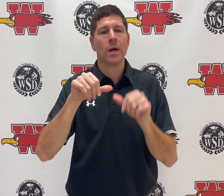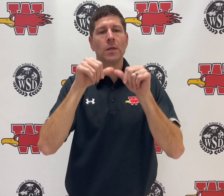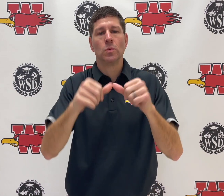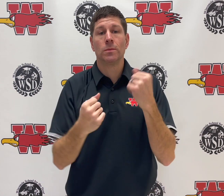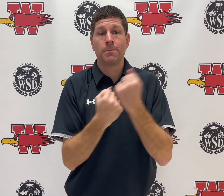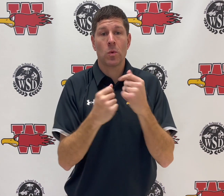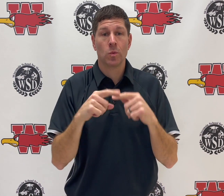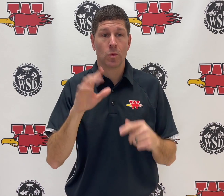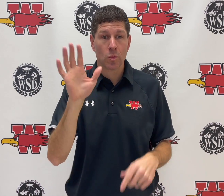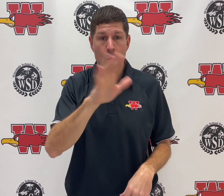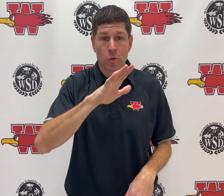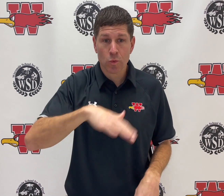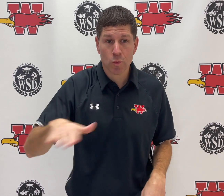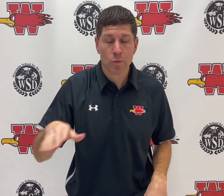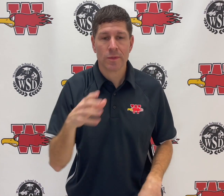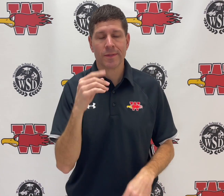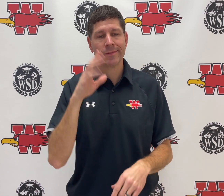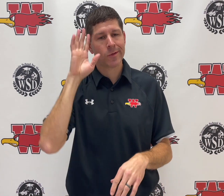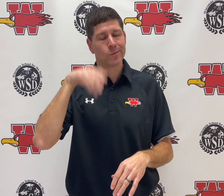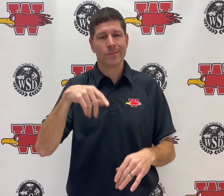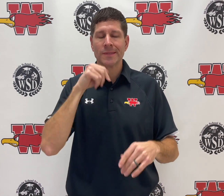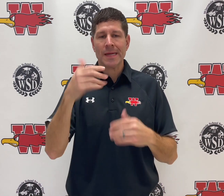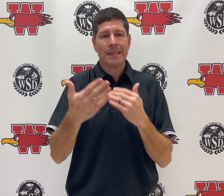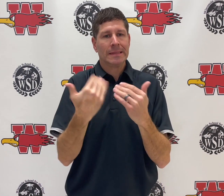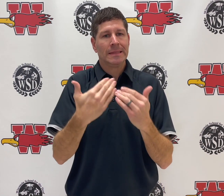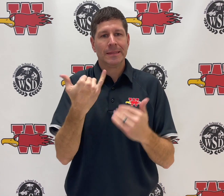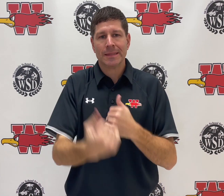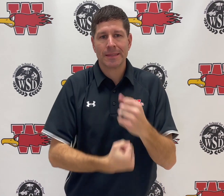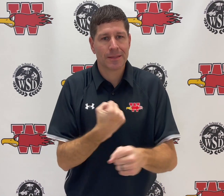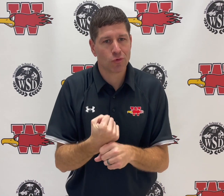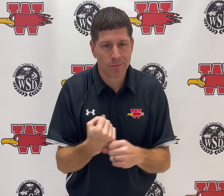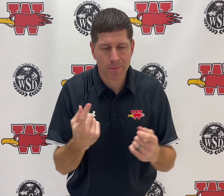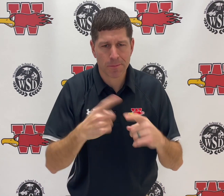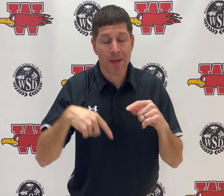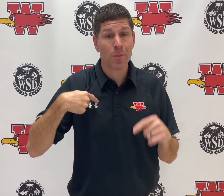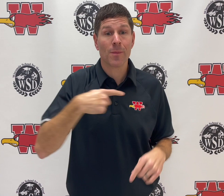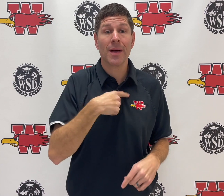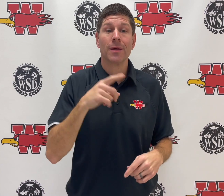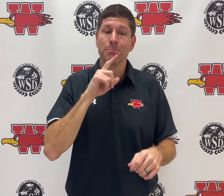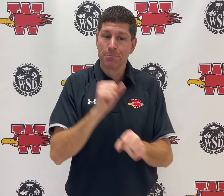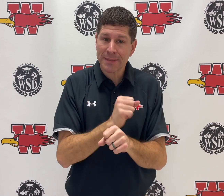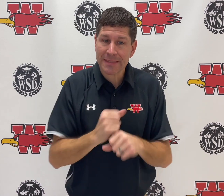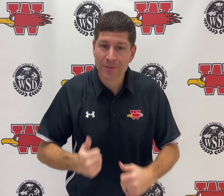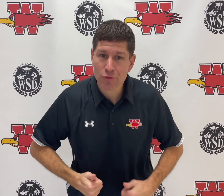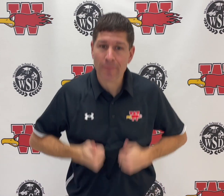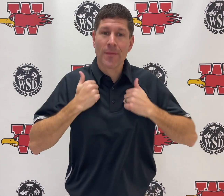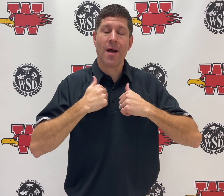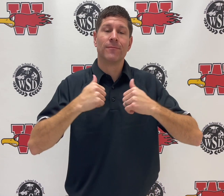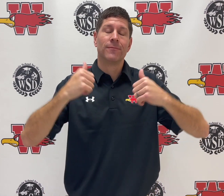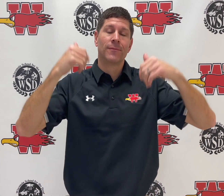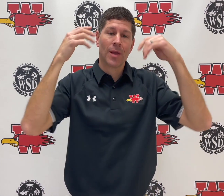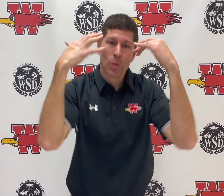for your continued support for your children. I know that this was not an easy year. But we made it. We survived. Woohoo!